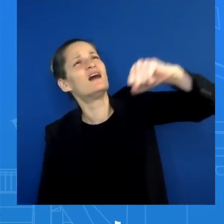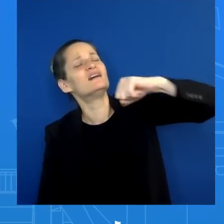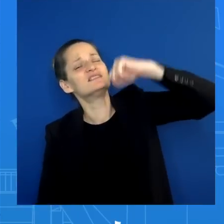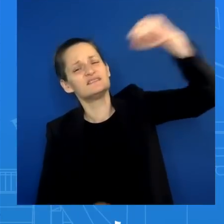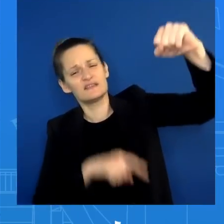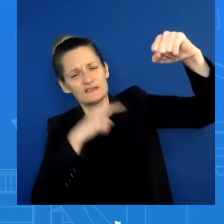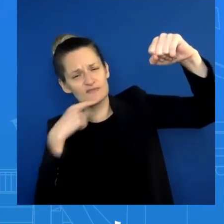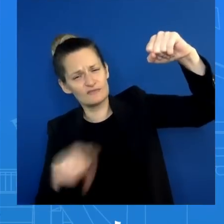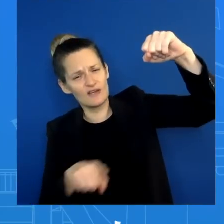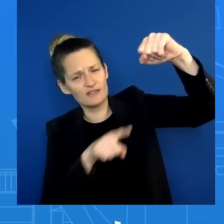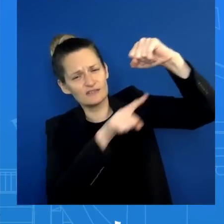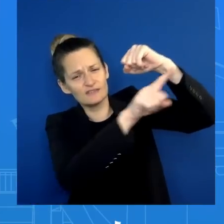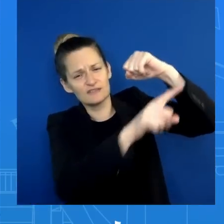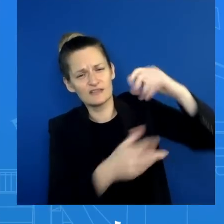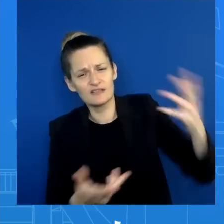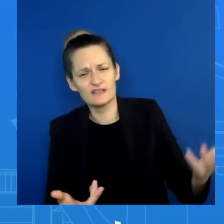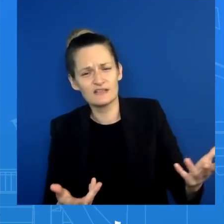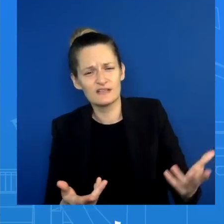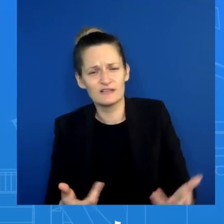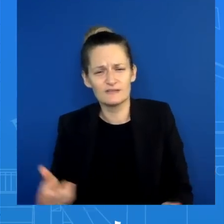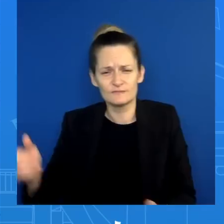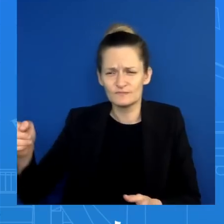This is you know, the Kremlin decided